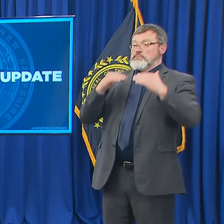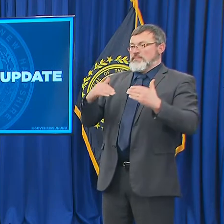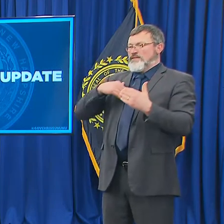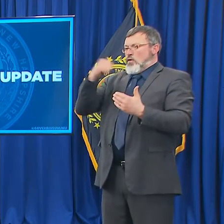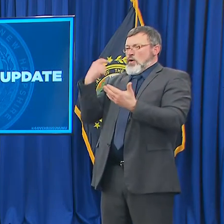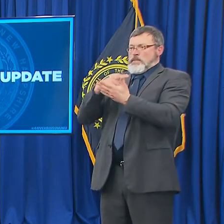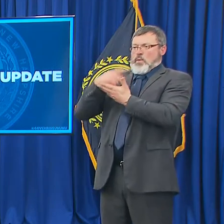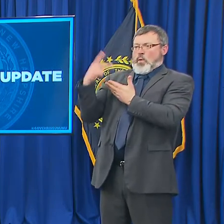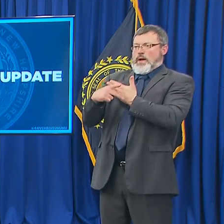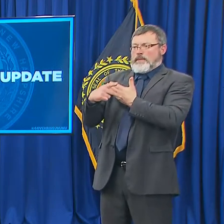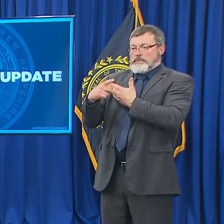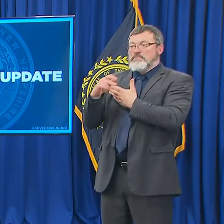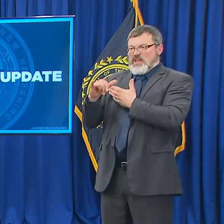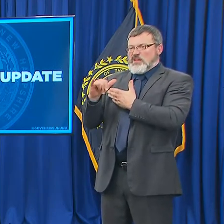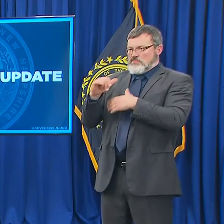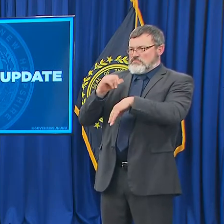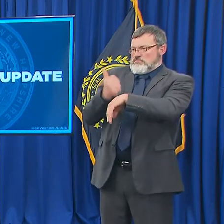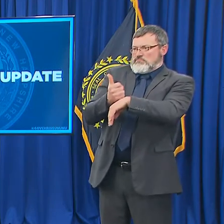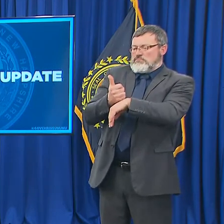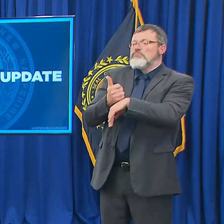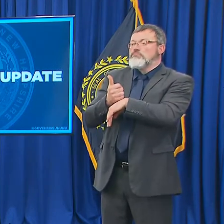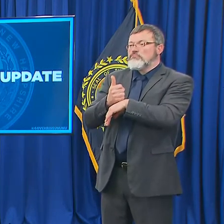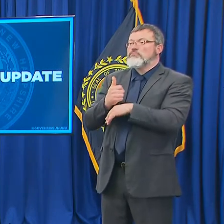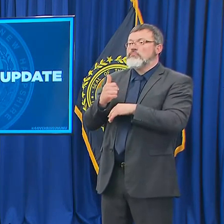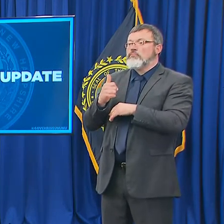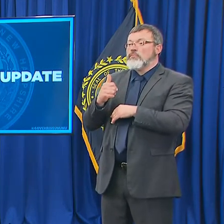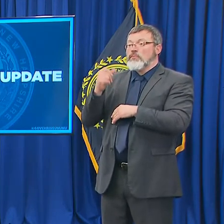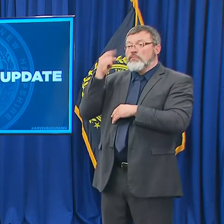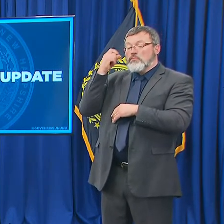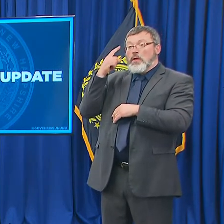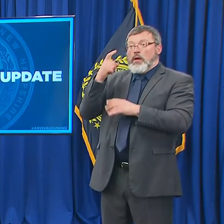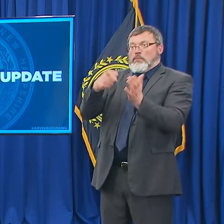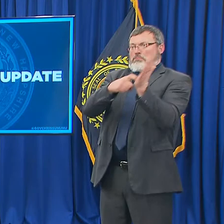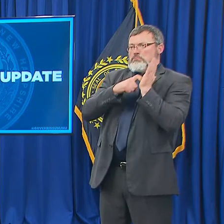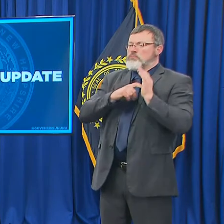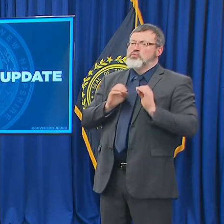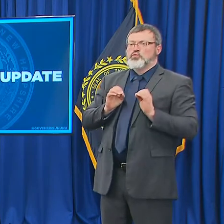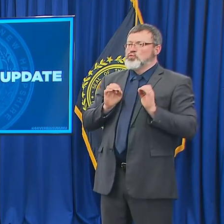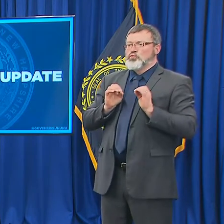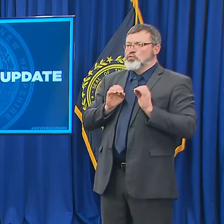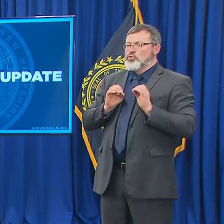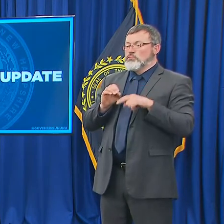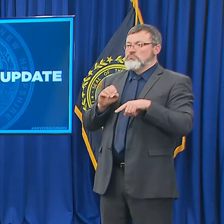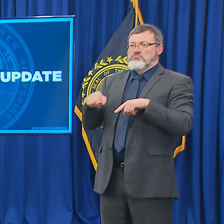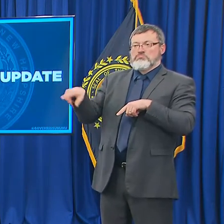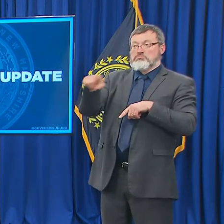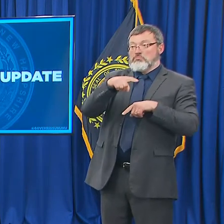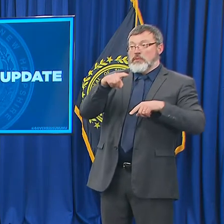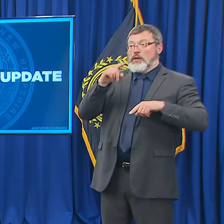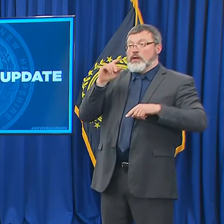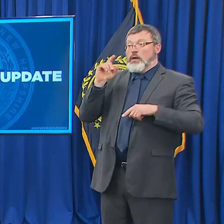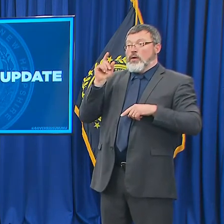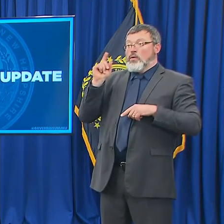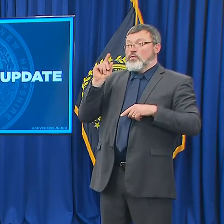when you test the same people in a reoccurring timeframe. So whether that be weekly or every other week